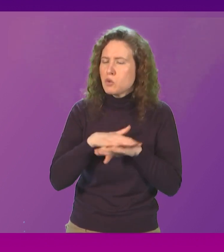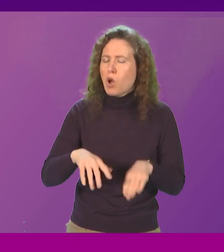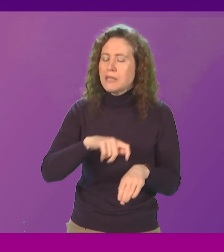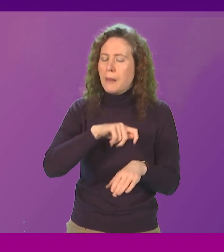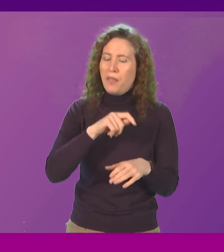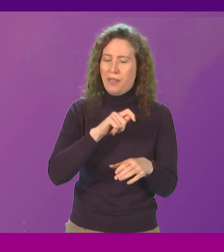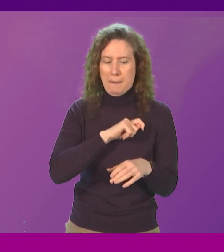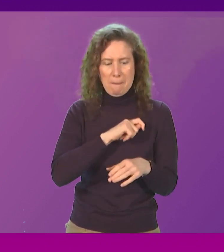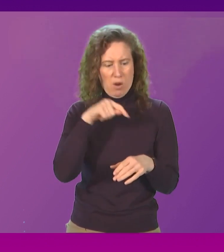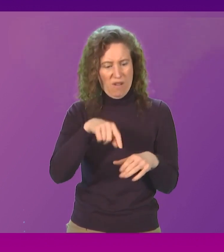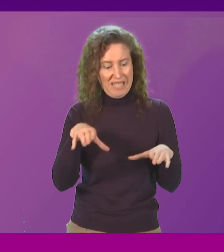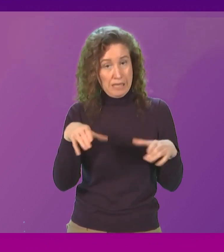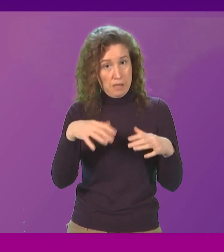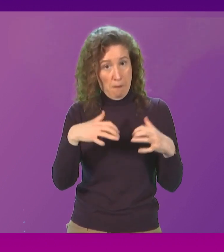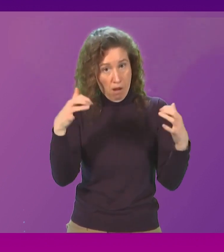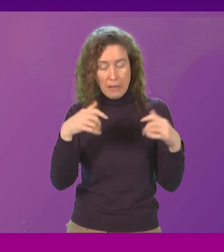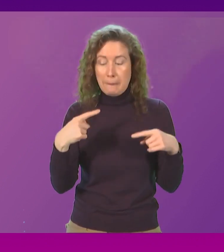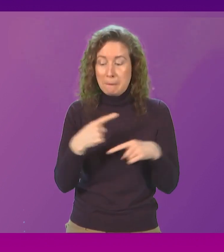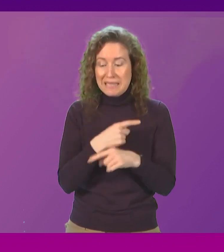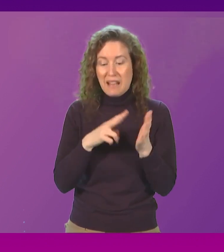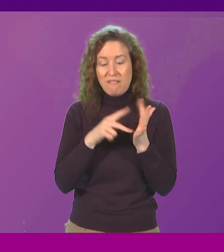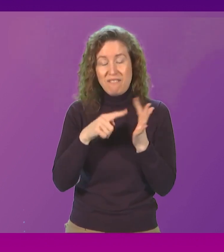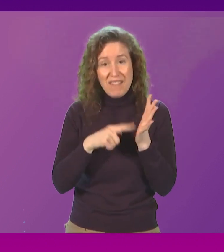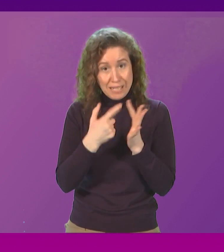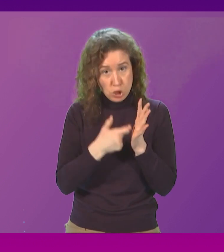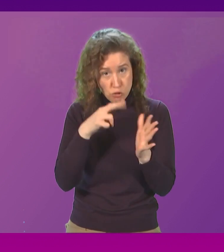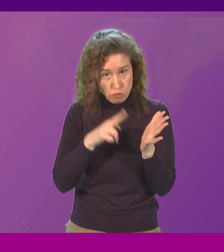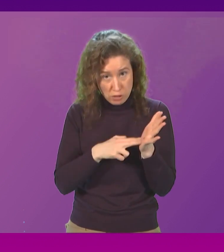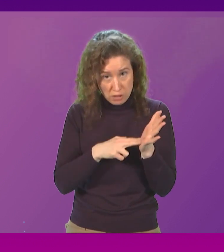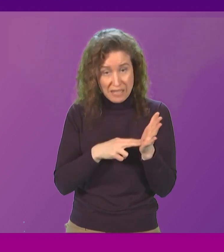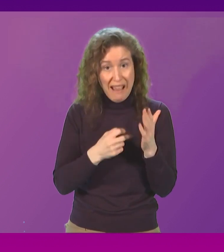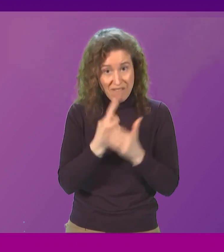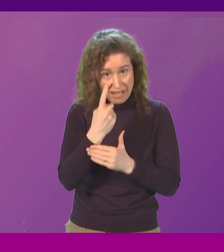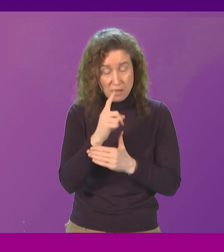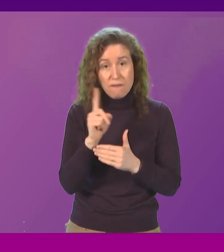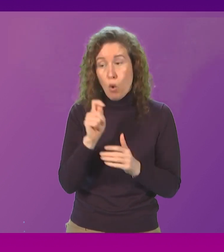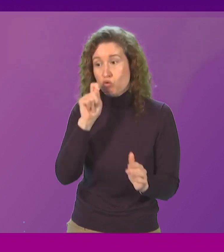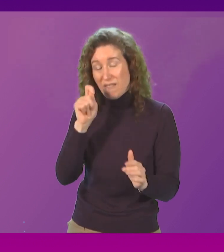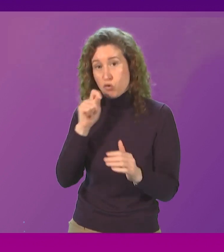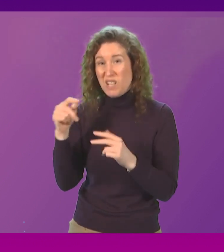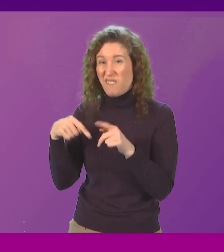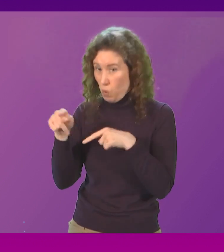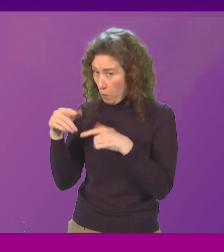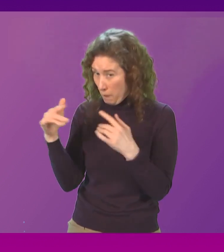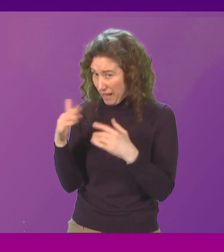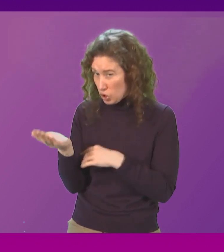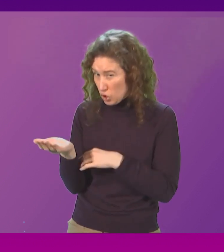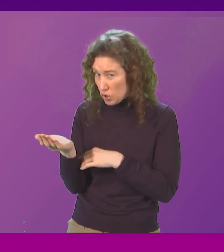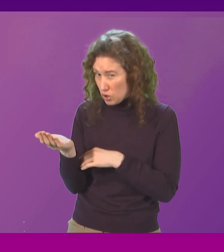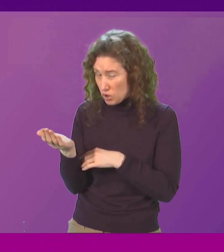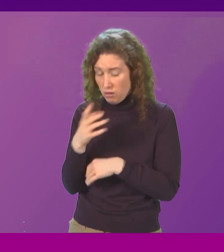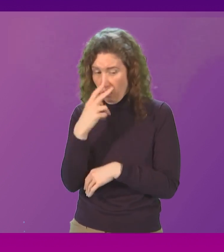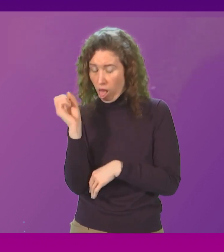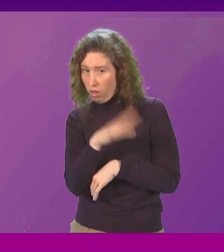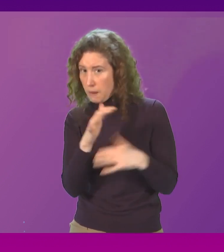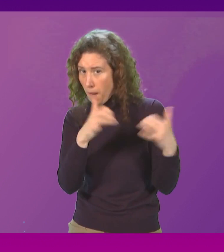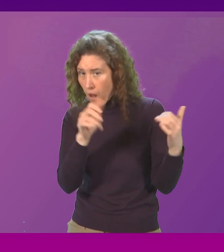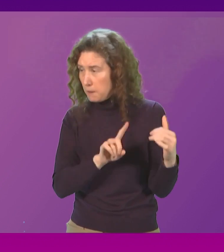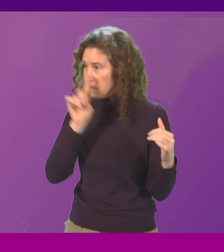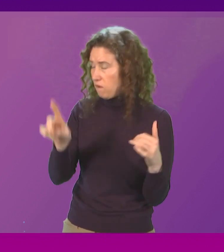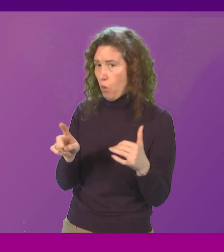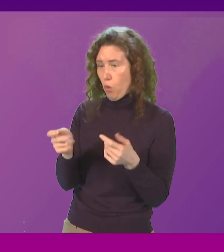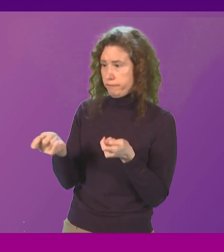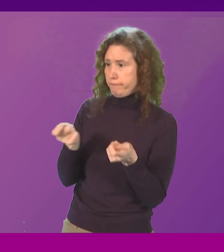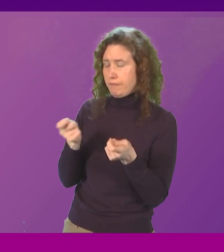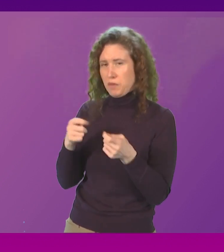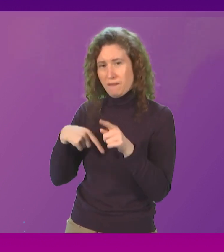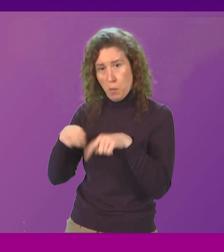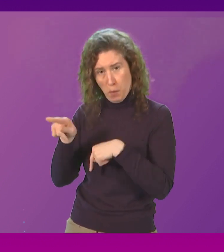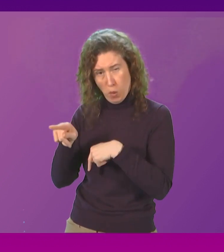Parliament who missed a veterans event in order to referee a football match.